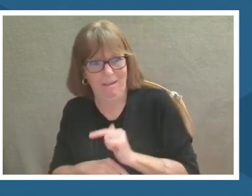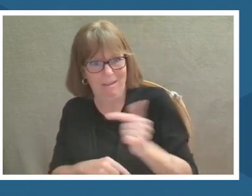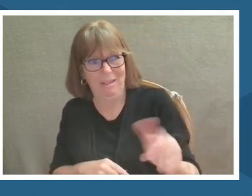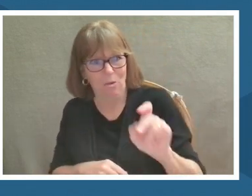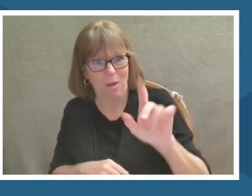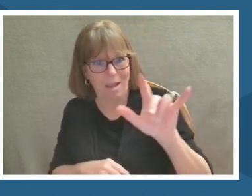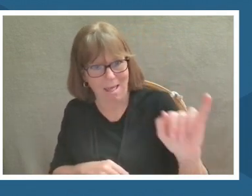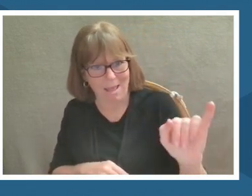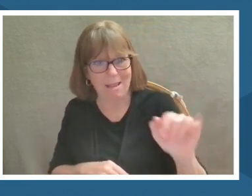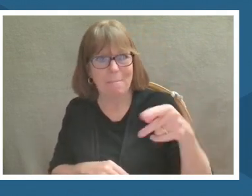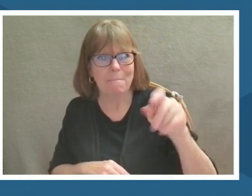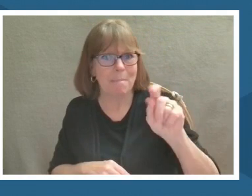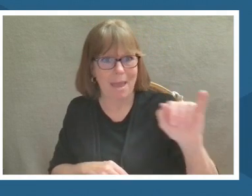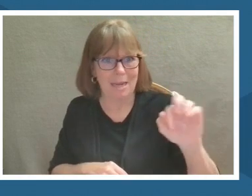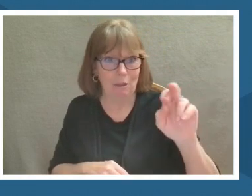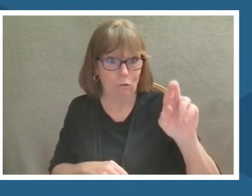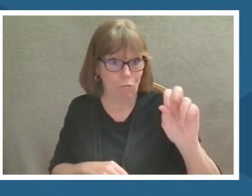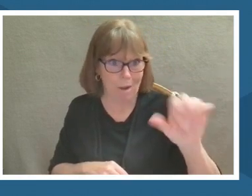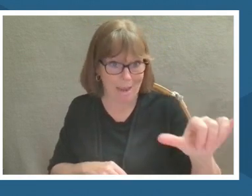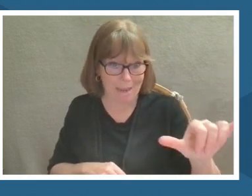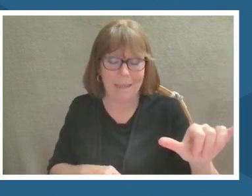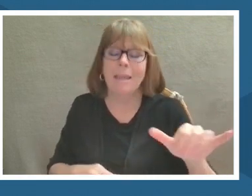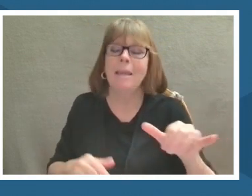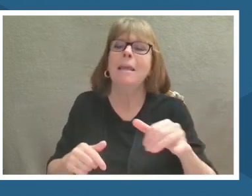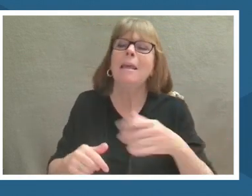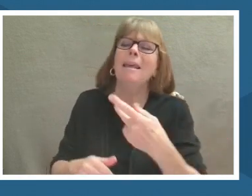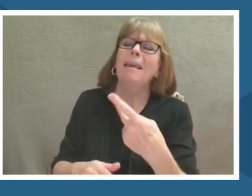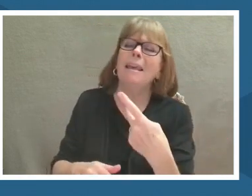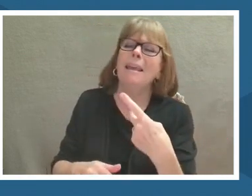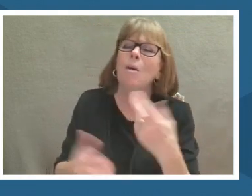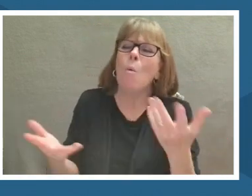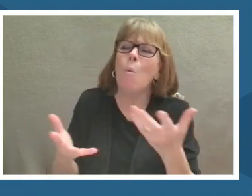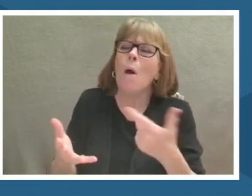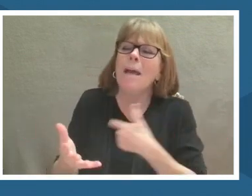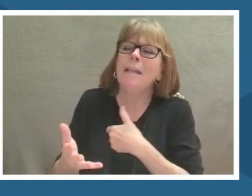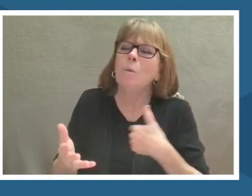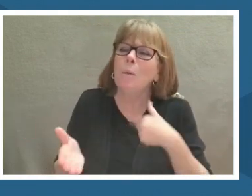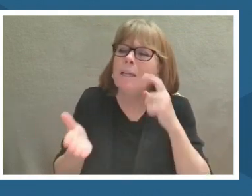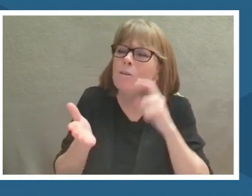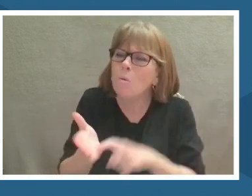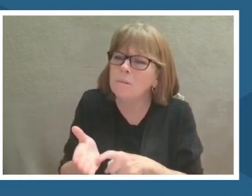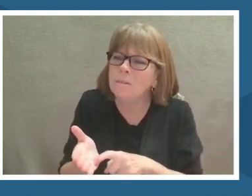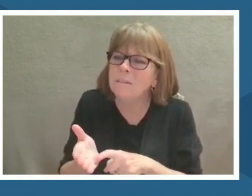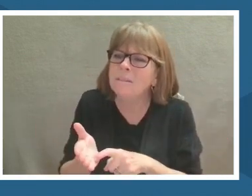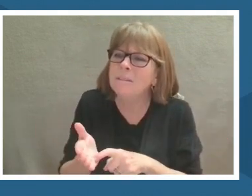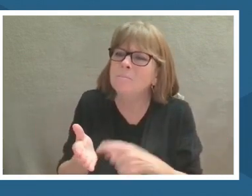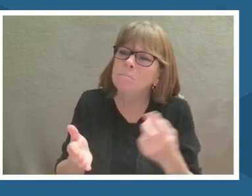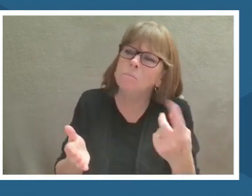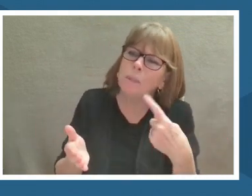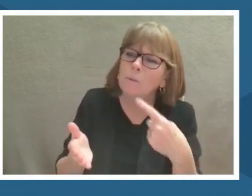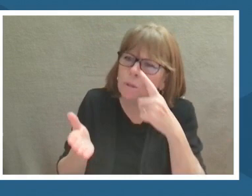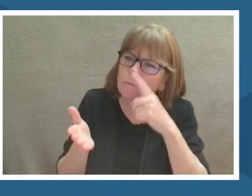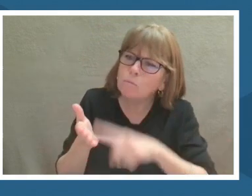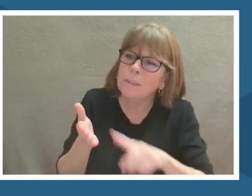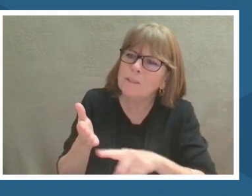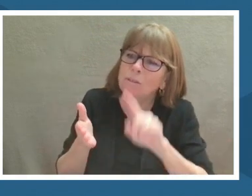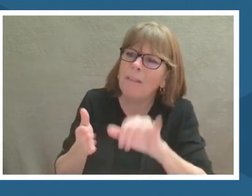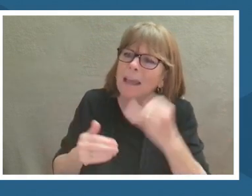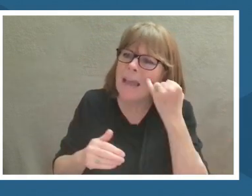reiterate is what we found in doing research around this idea is that